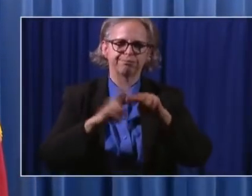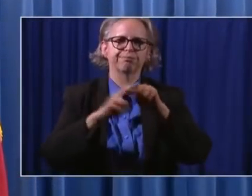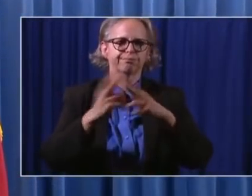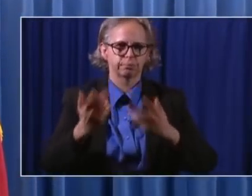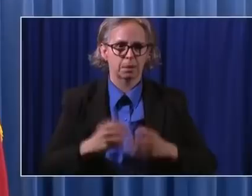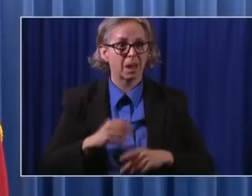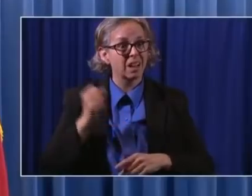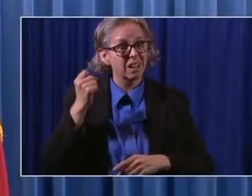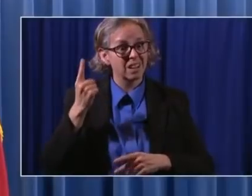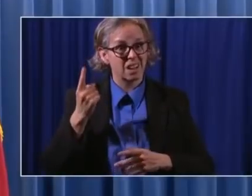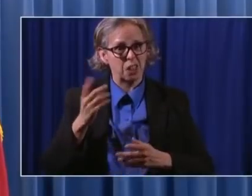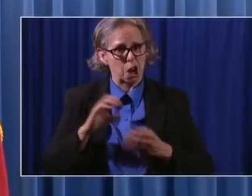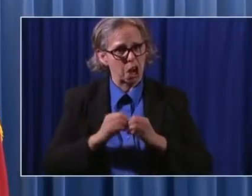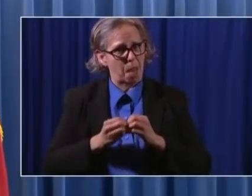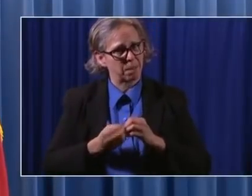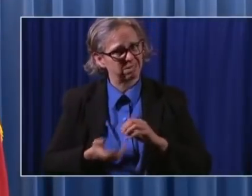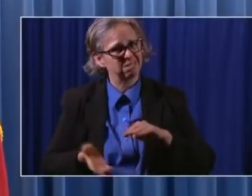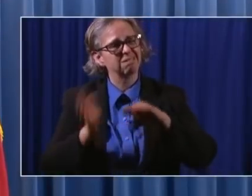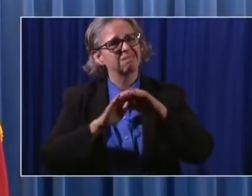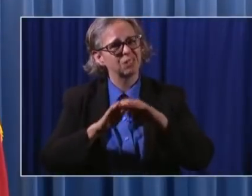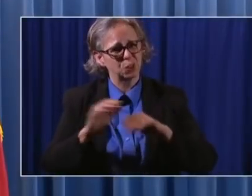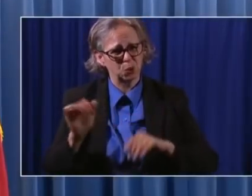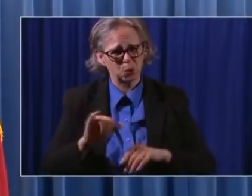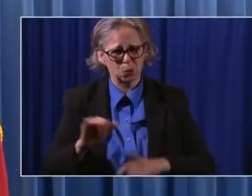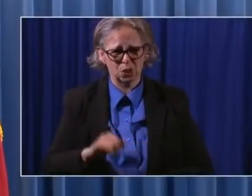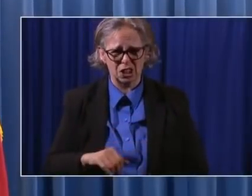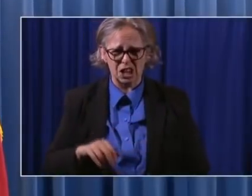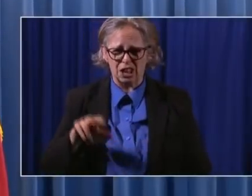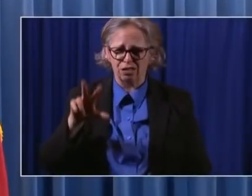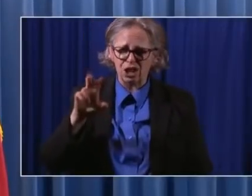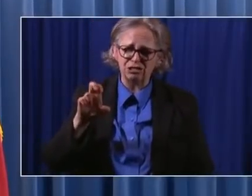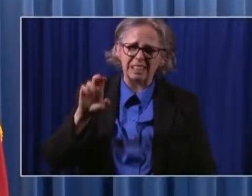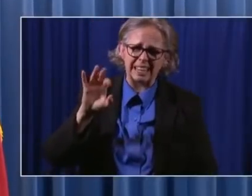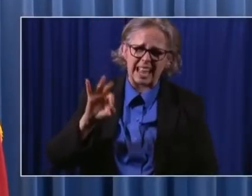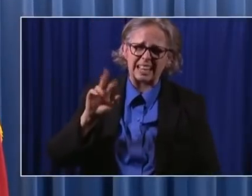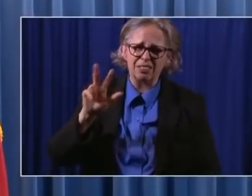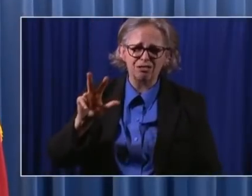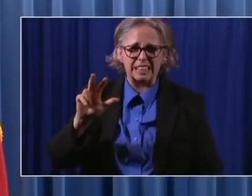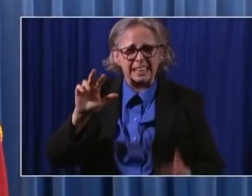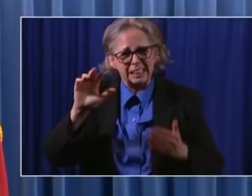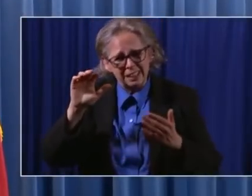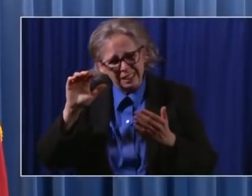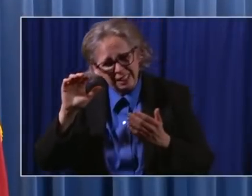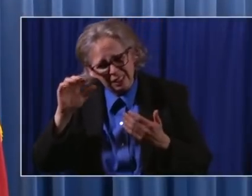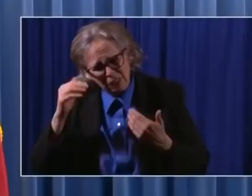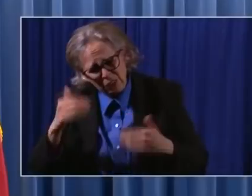LOCUS COUNTY, LUCAS COUNTY IS A HIGHER POPULATED COUNTY OBVIOUSLY BUT THEIR NUMBERS